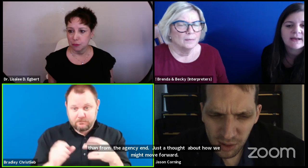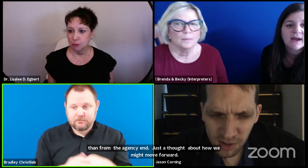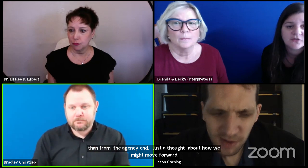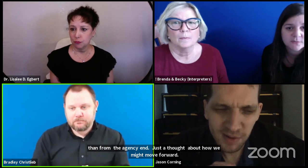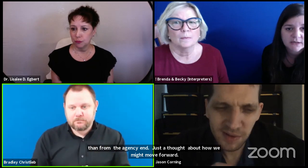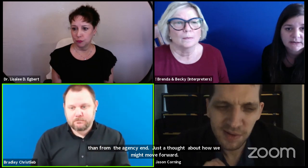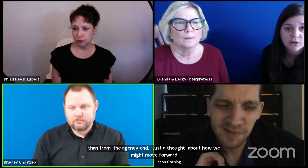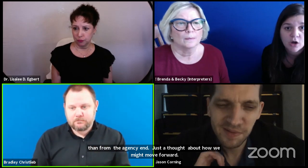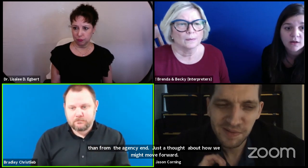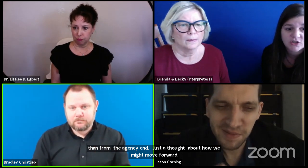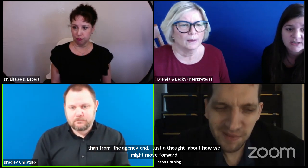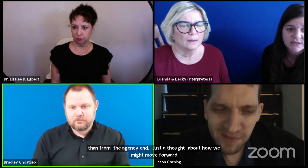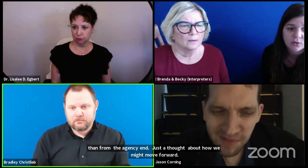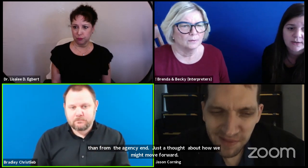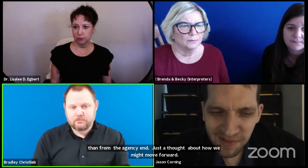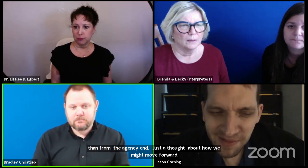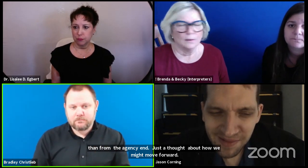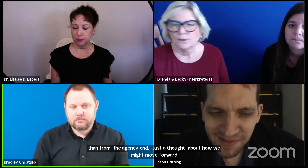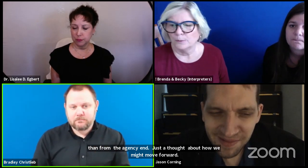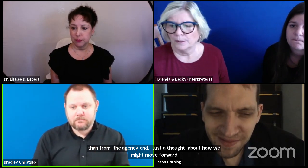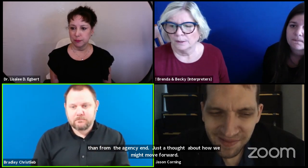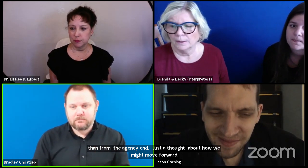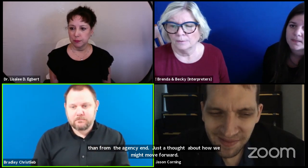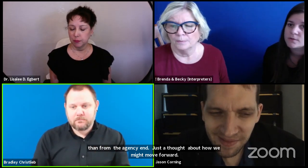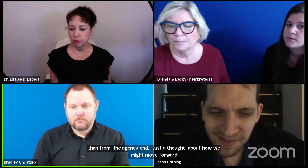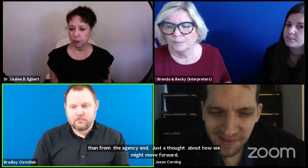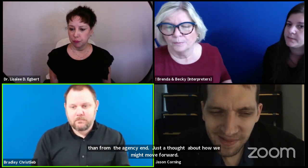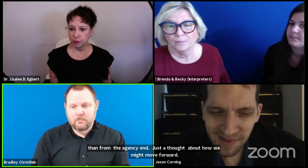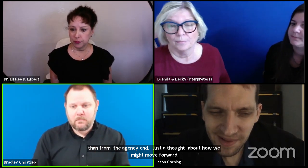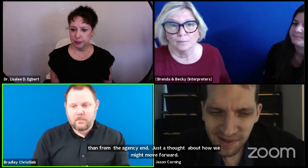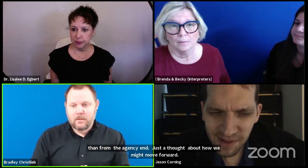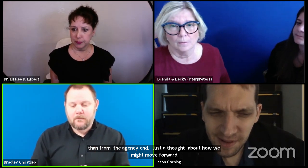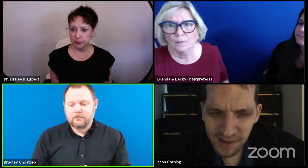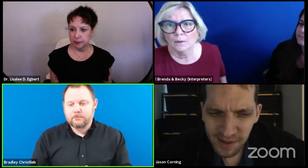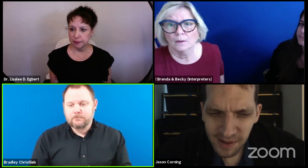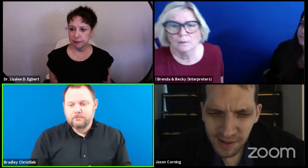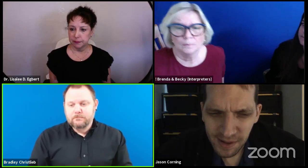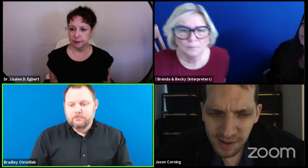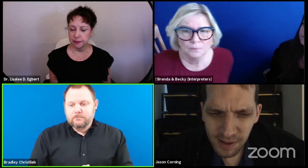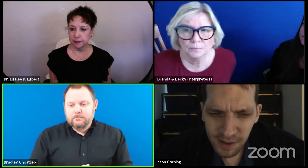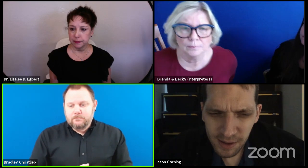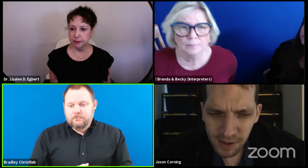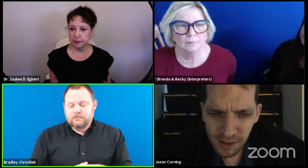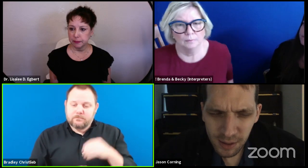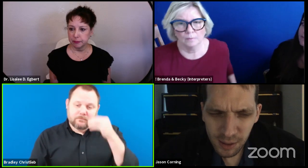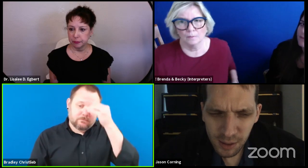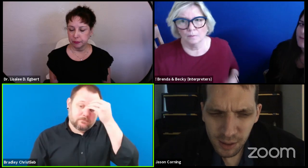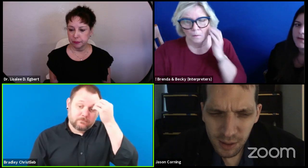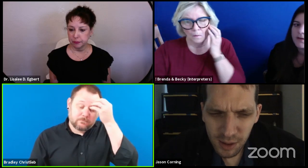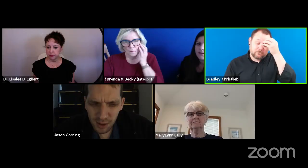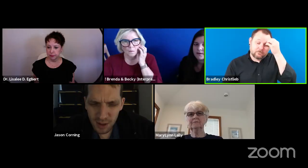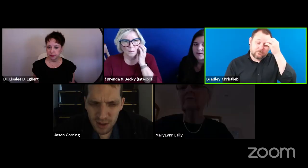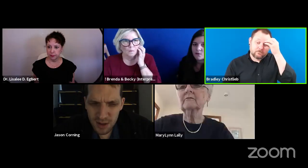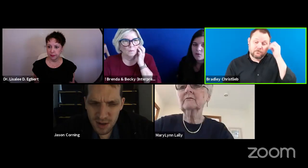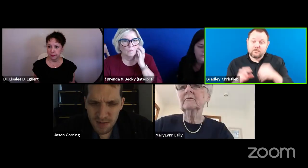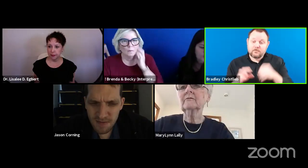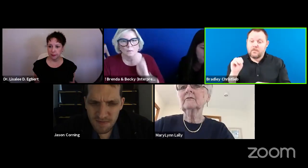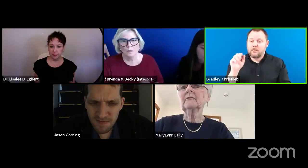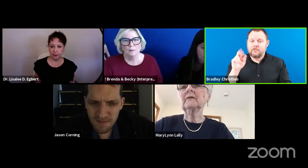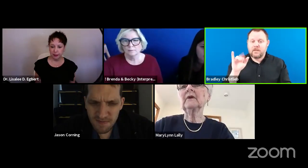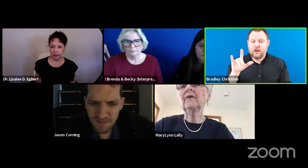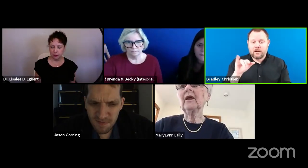after her, I'll call on Jason Corning.